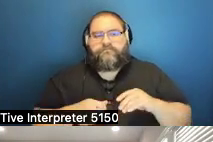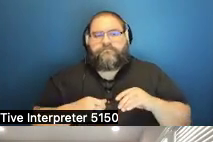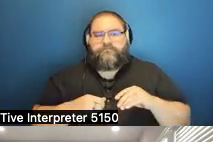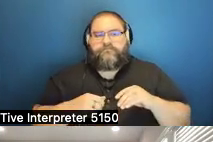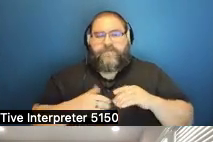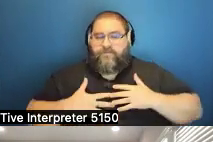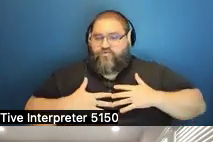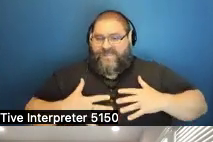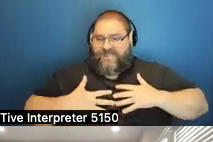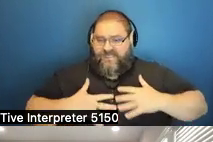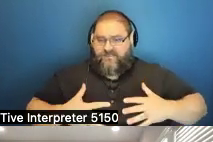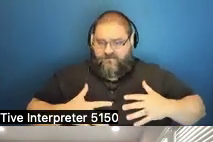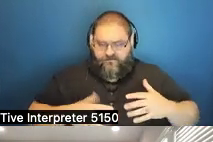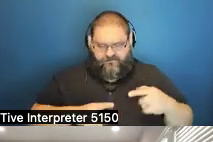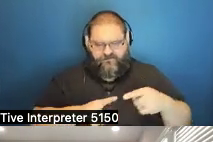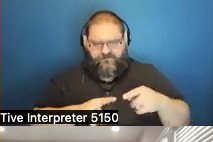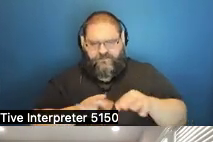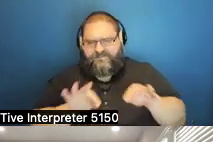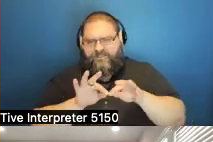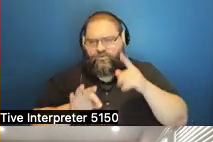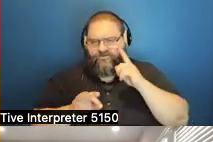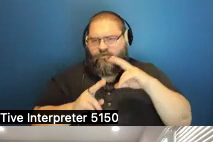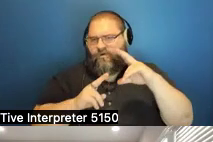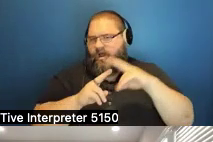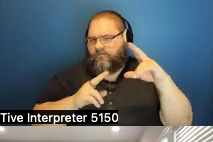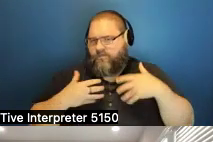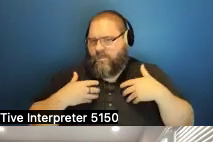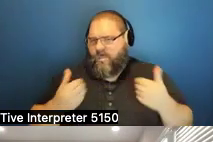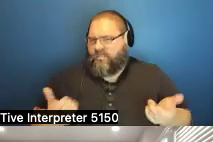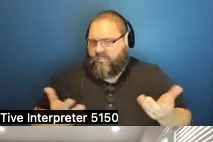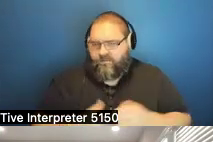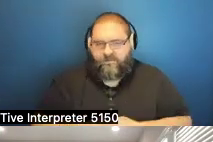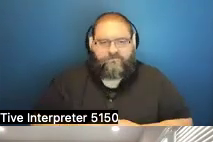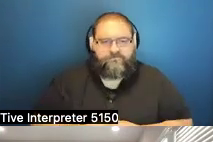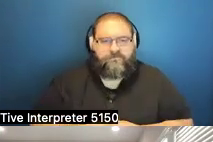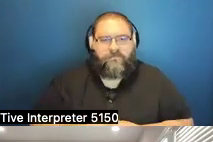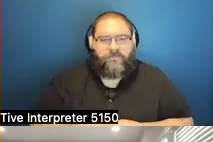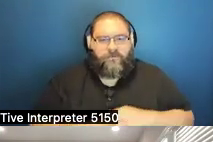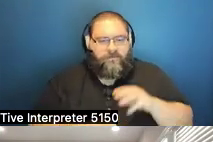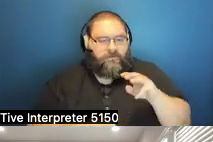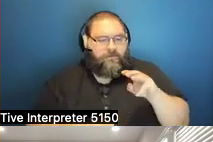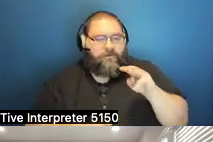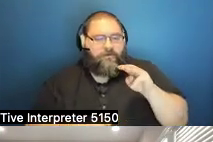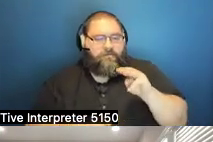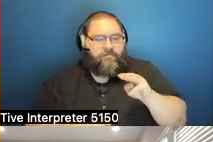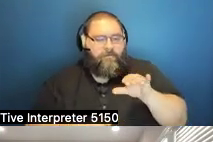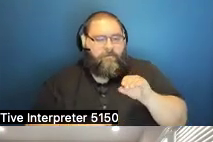19:41:11 essential for optimal health. 19:41:15 myofascial therapy helps individuals